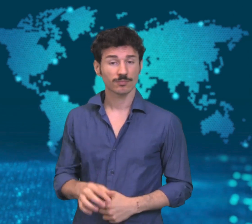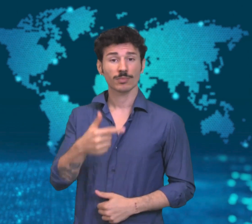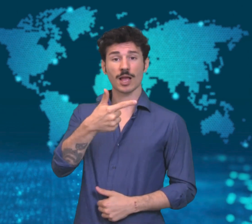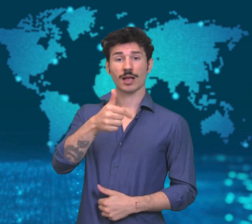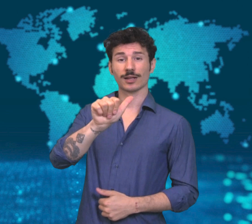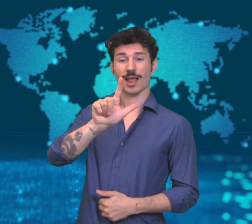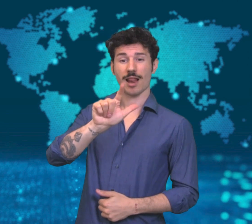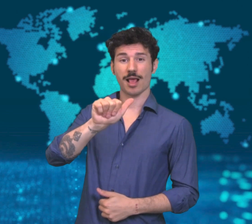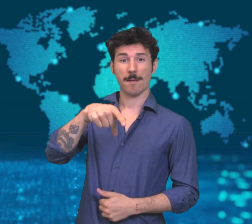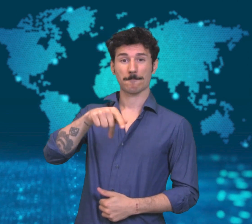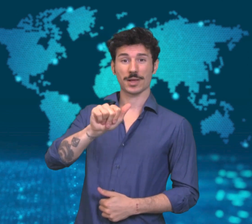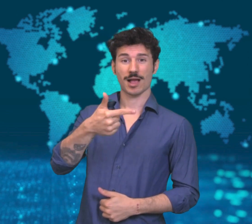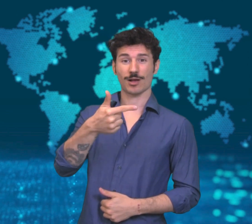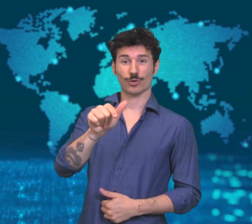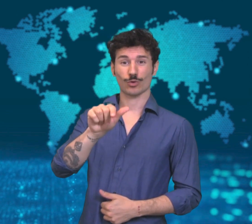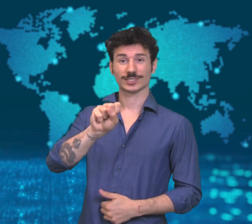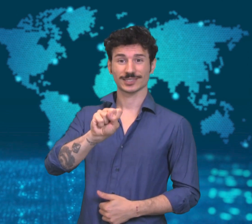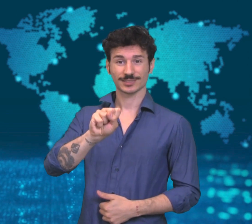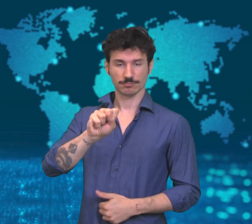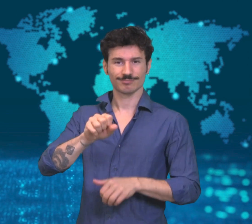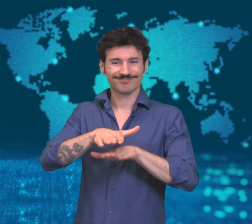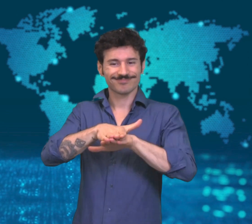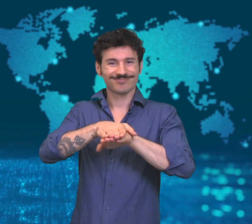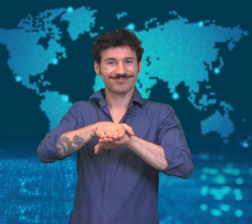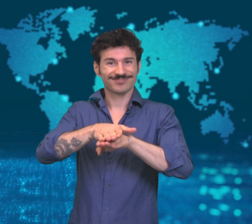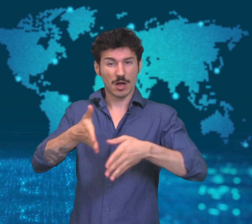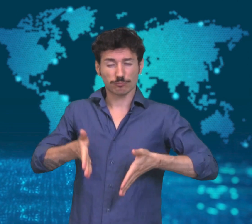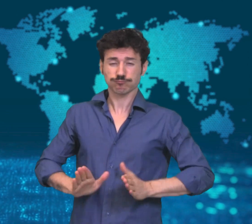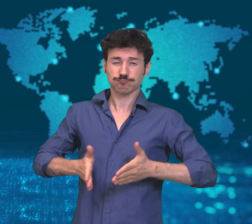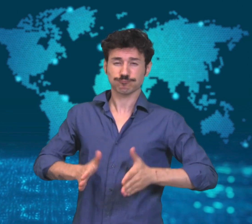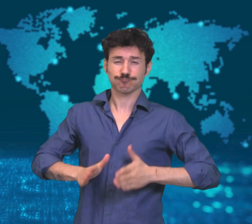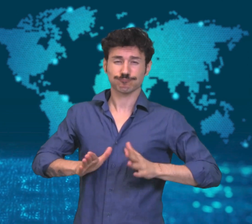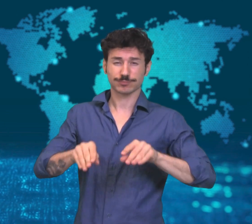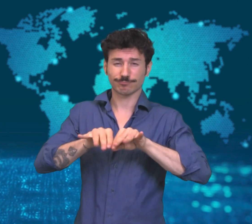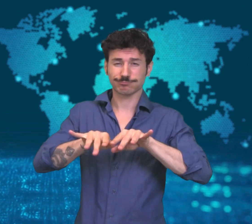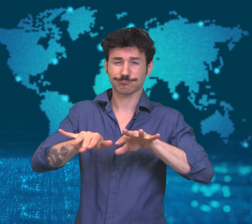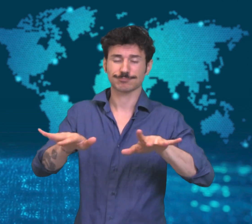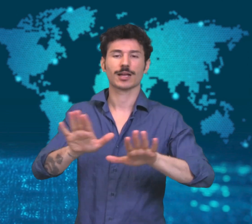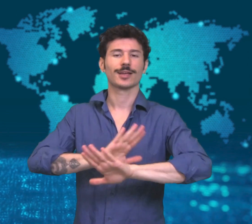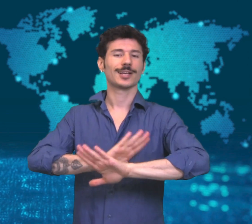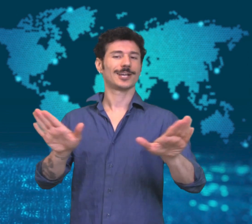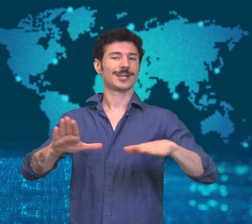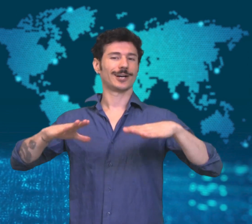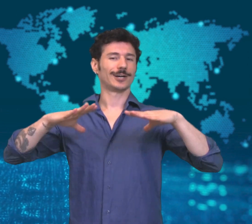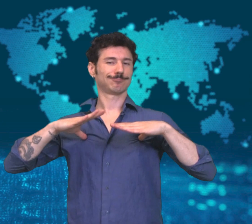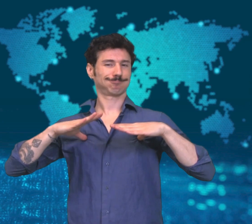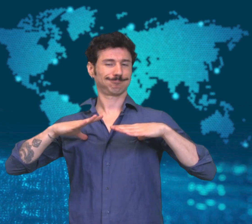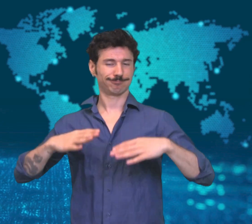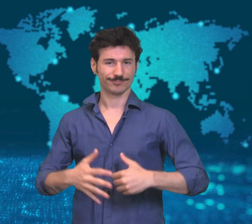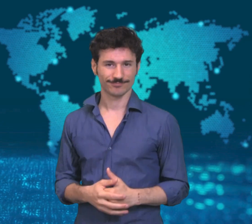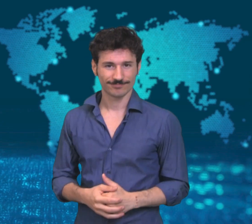Tortoise retires from breeding.